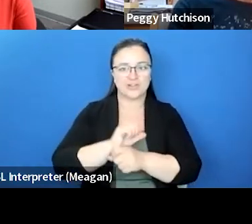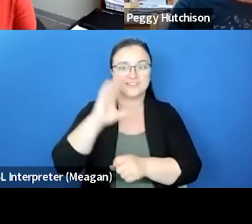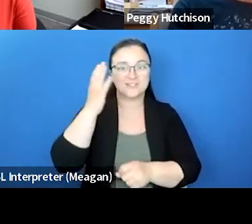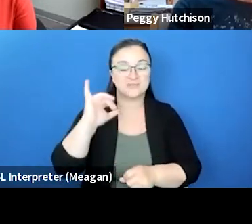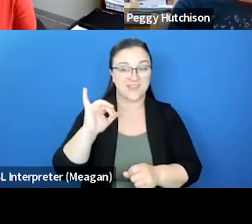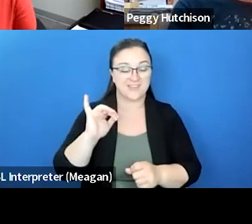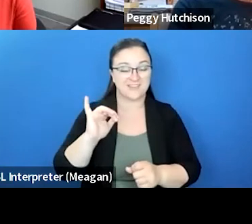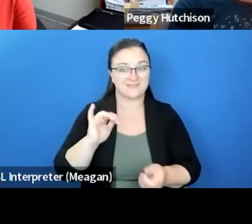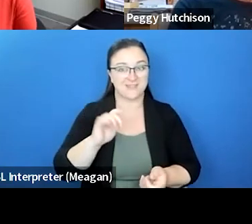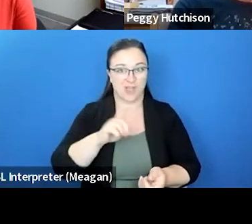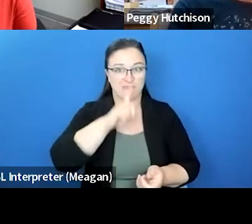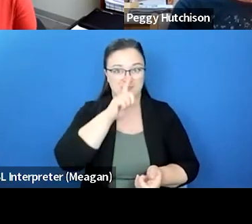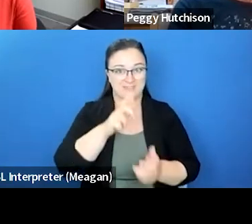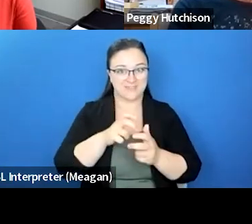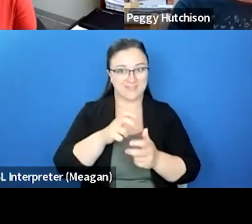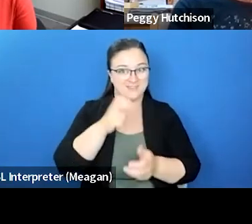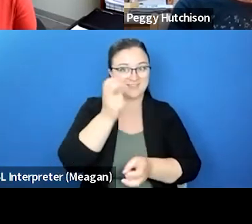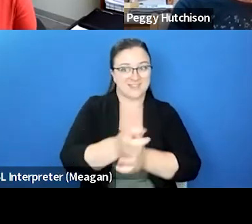sometimes based on those other burdens.